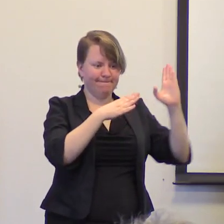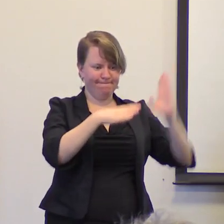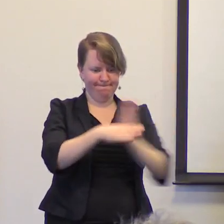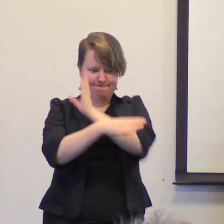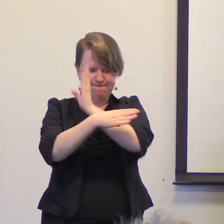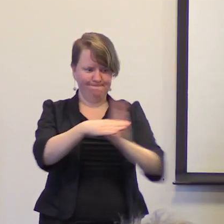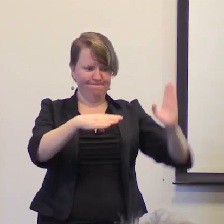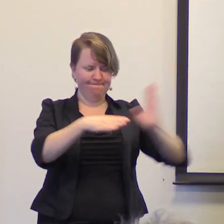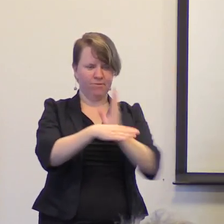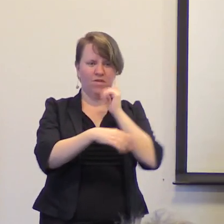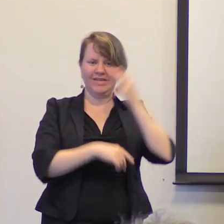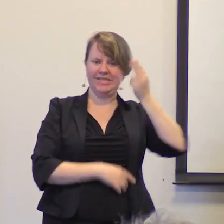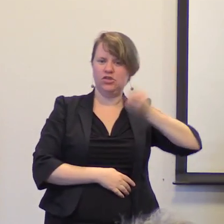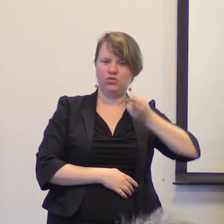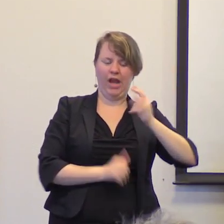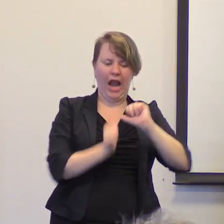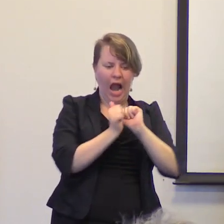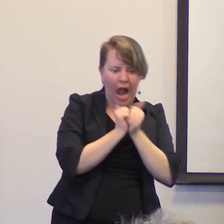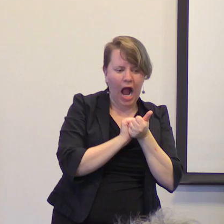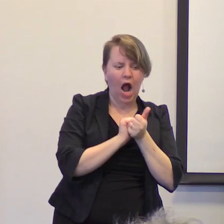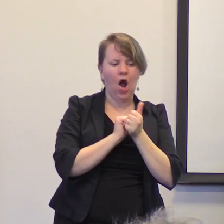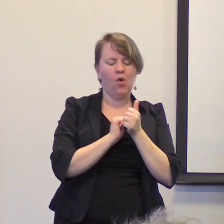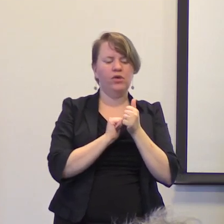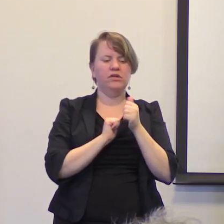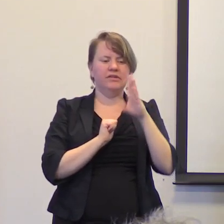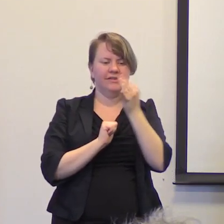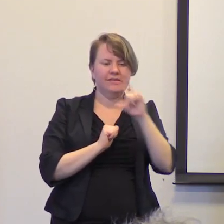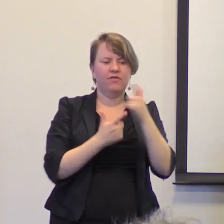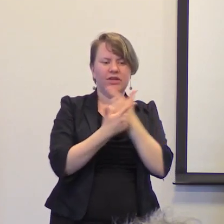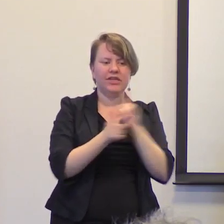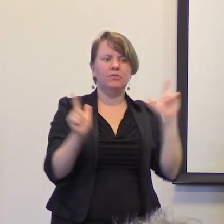history and how it is that civil liberties battles are won but don't stay won.